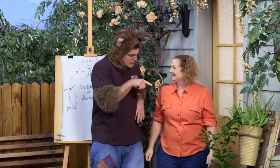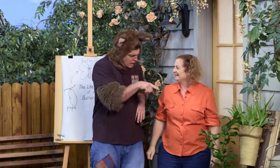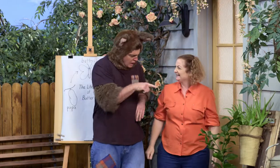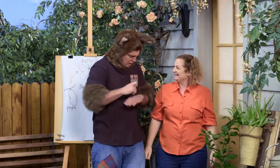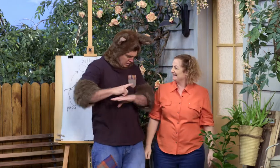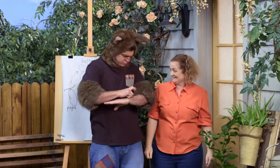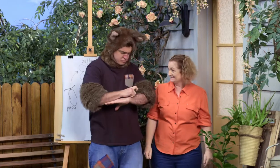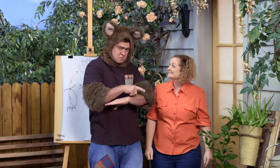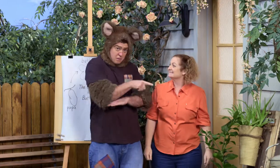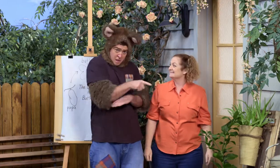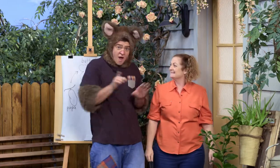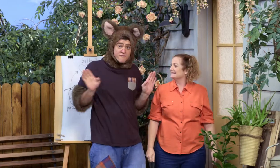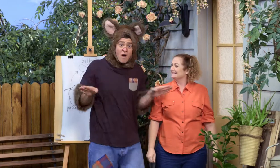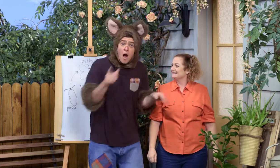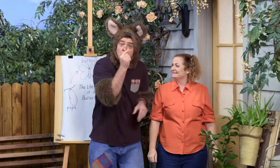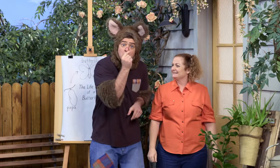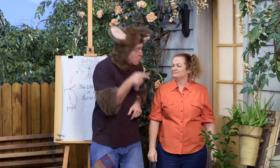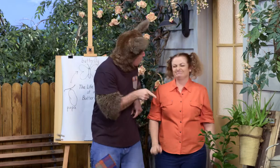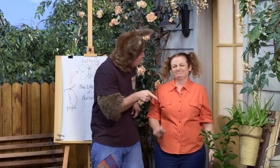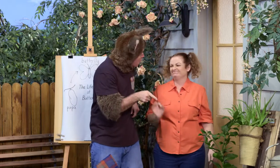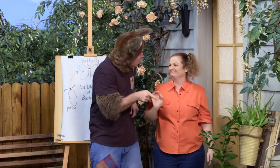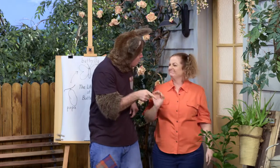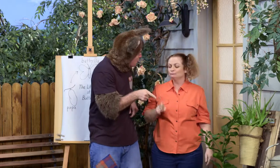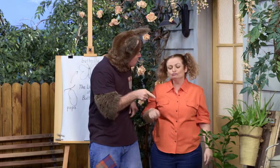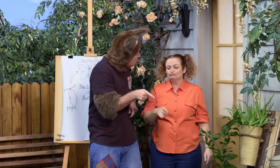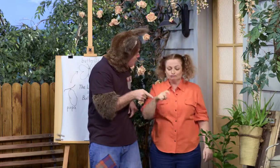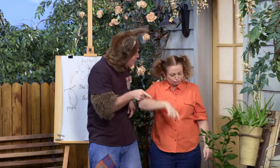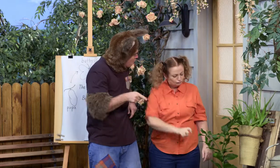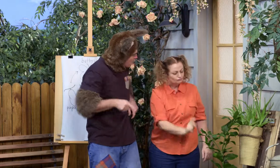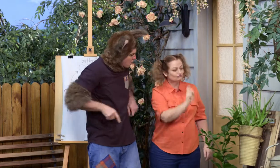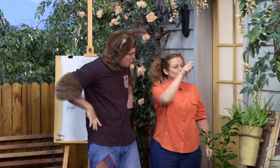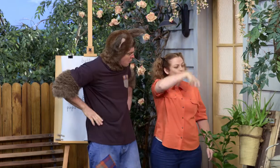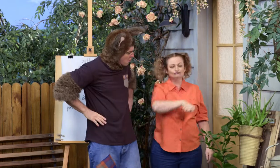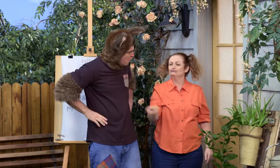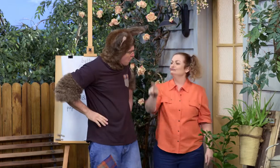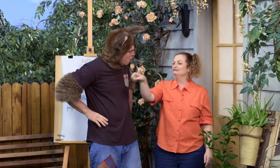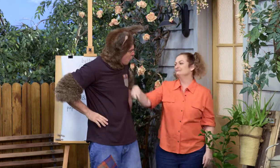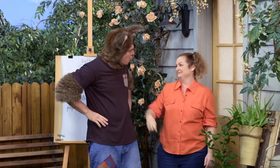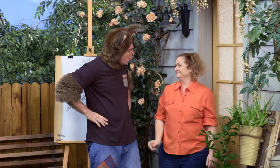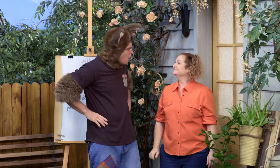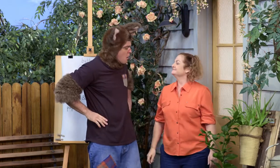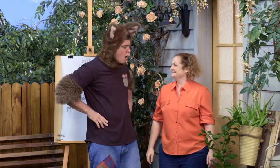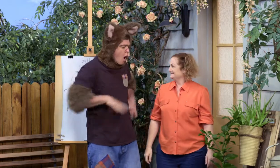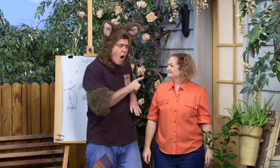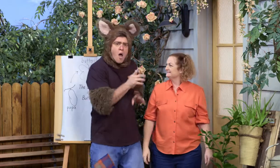Sally, can that caterpillar fly? No. All it can do is walk.